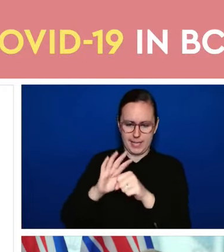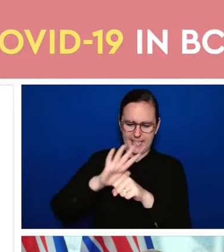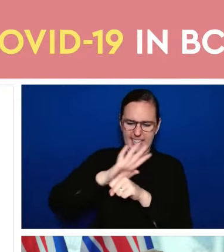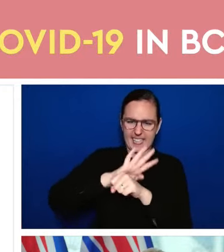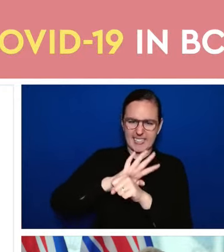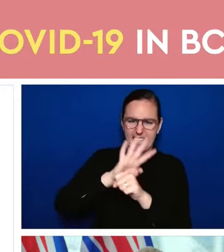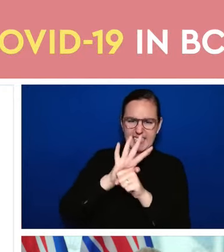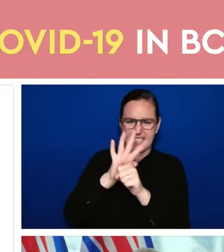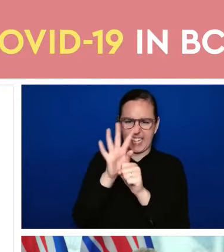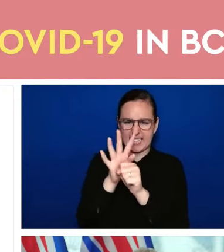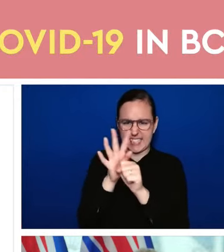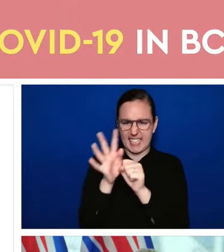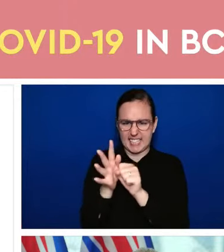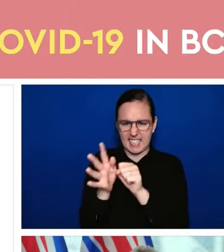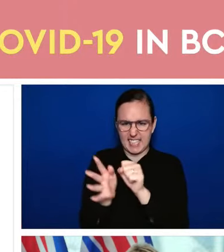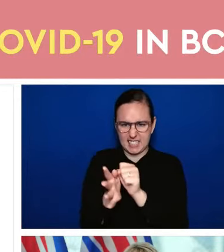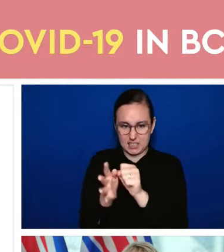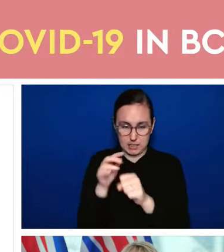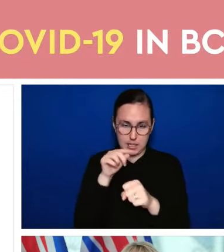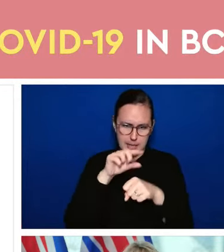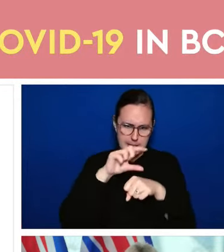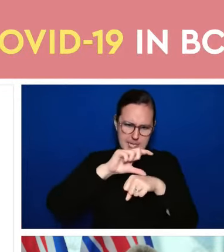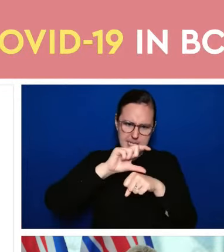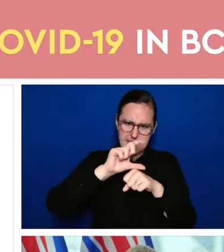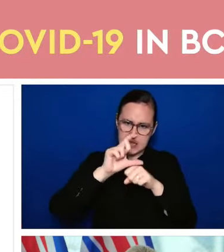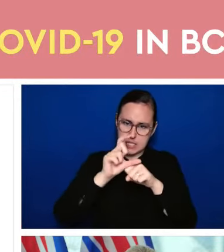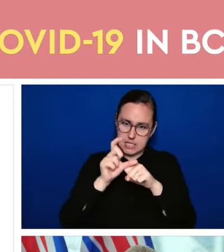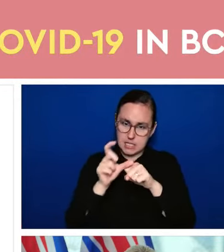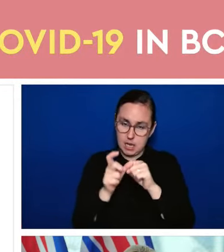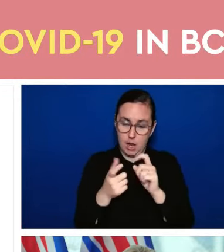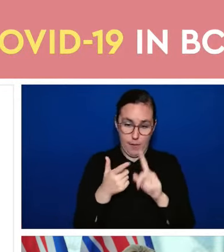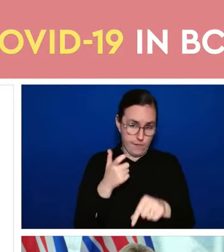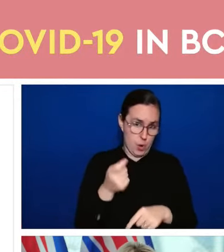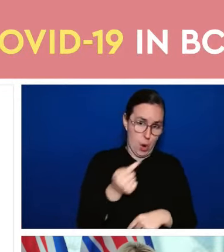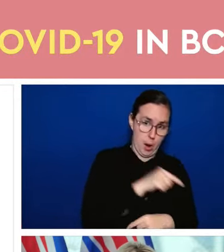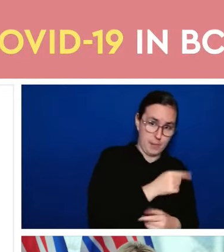nucleocapsid serology reflects